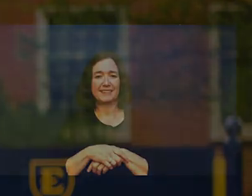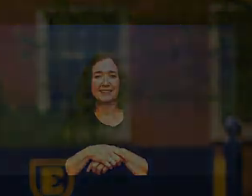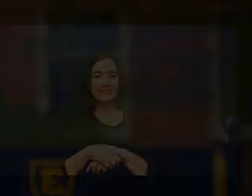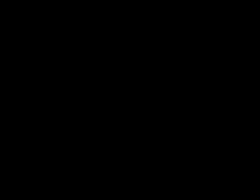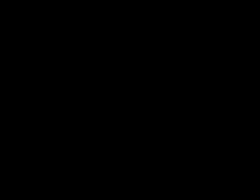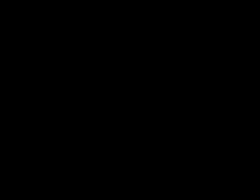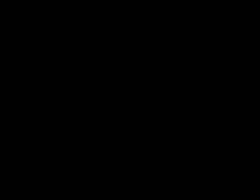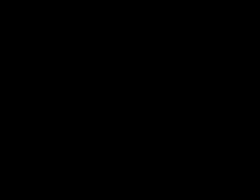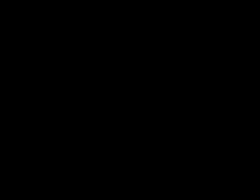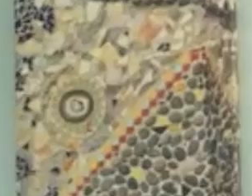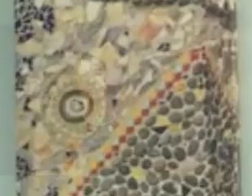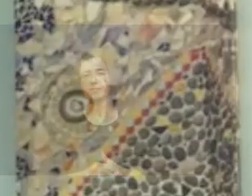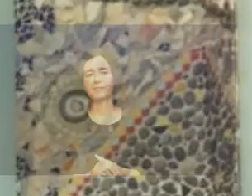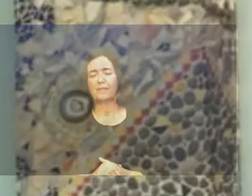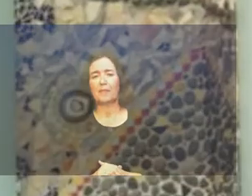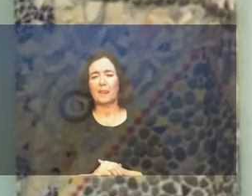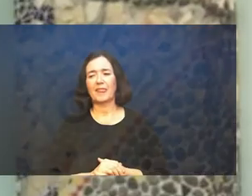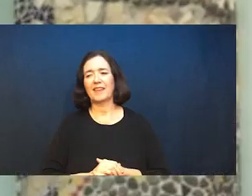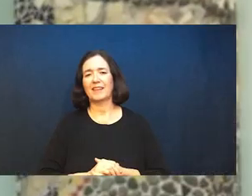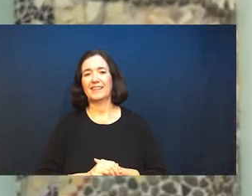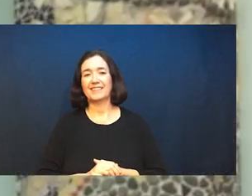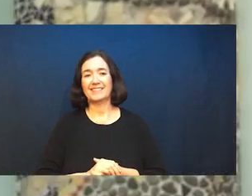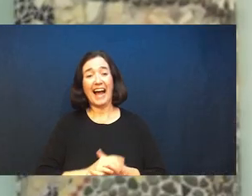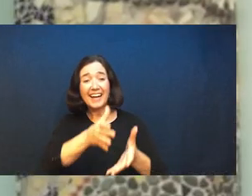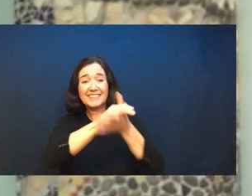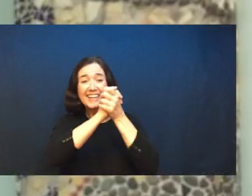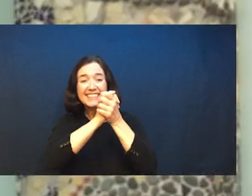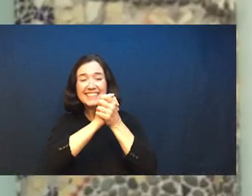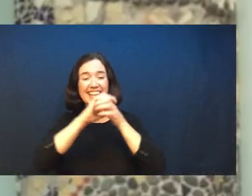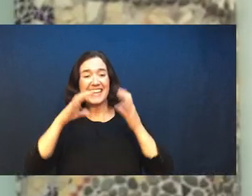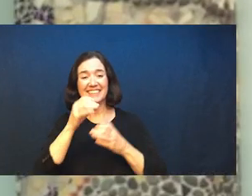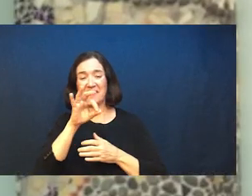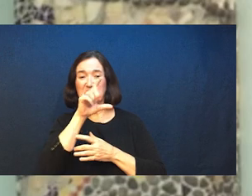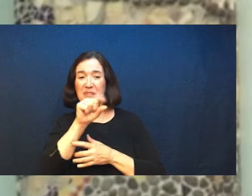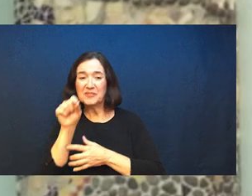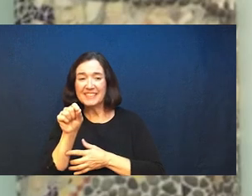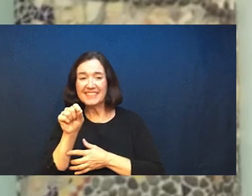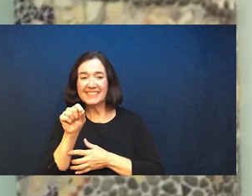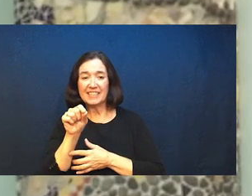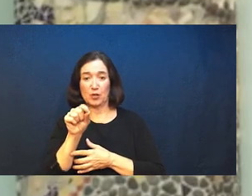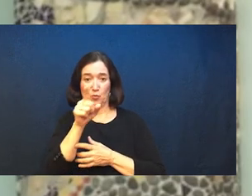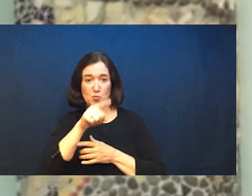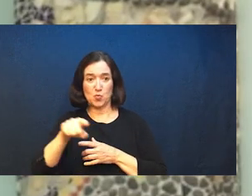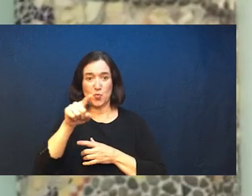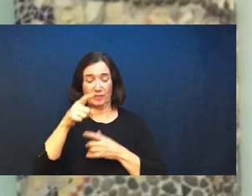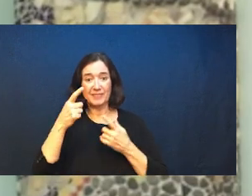Congratulations, Class of 2020. You have successfully completed college during a global pandemic.